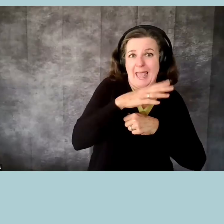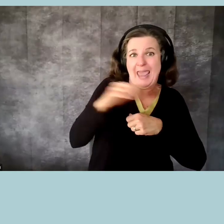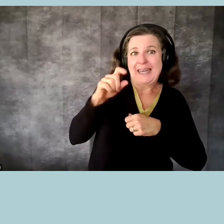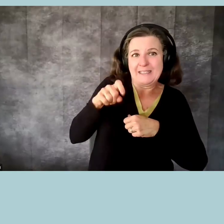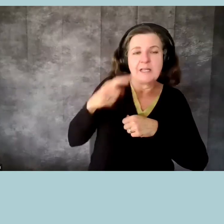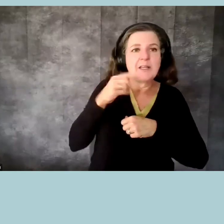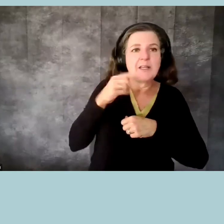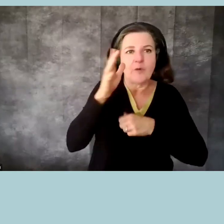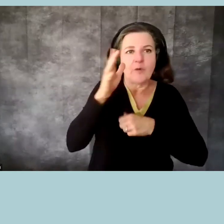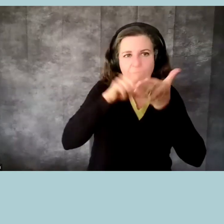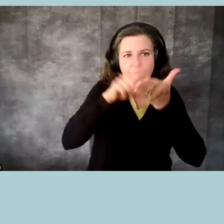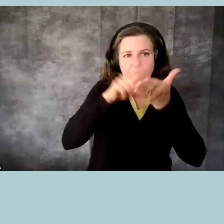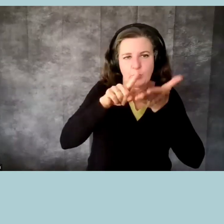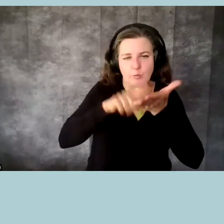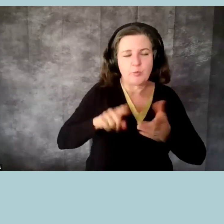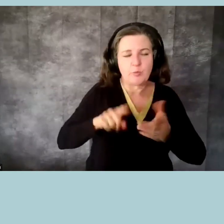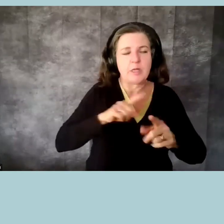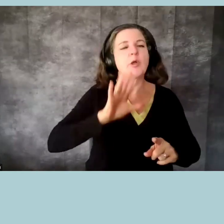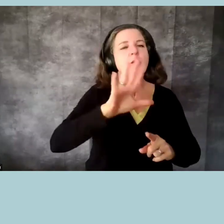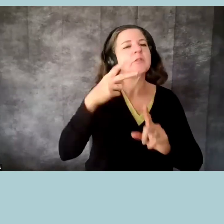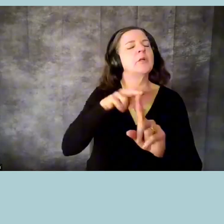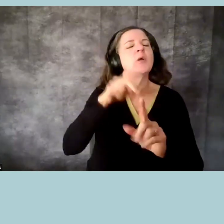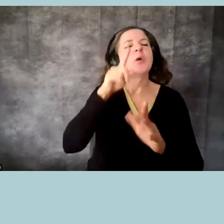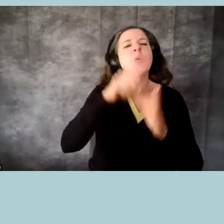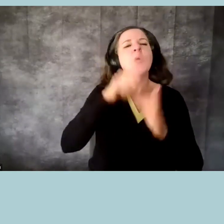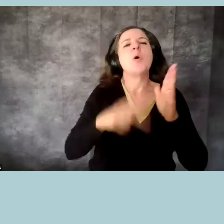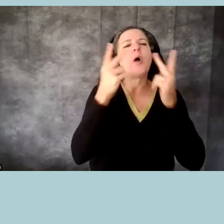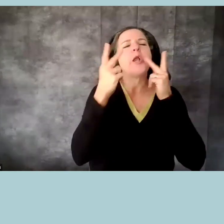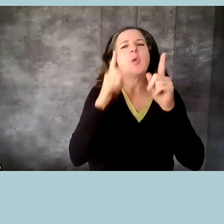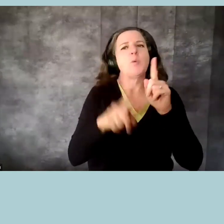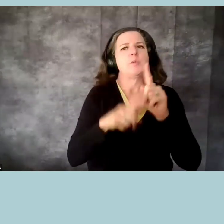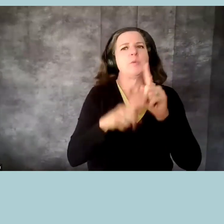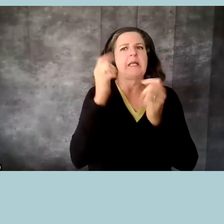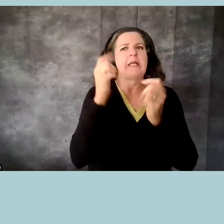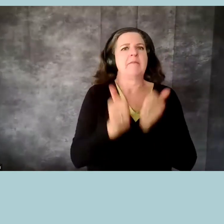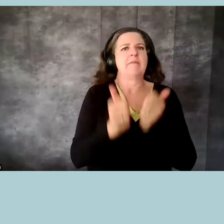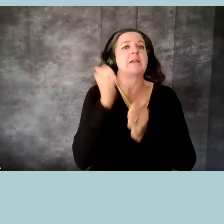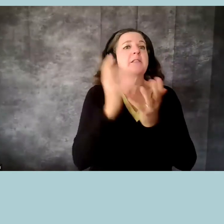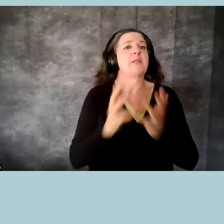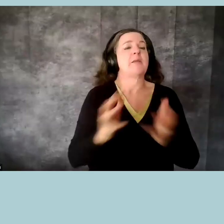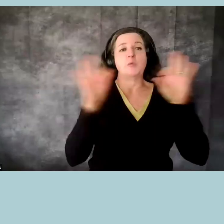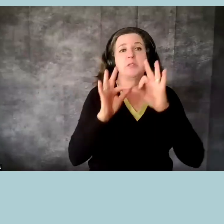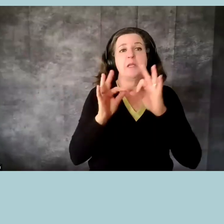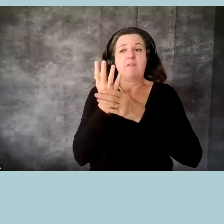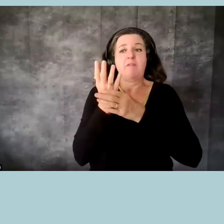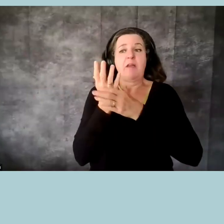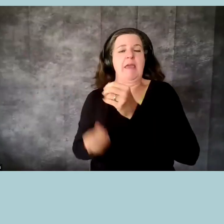from your perspective, what you see as sort of the most significant gaps in disability health research that